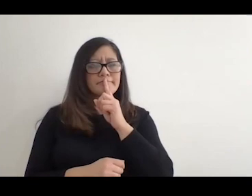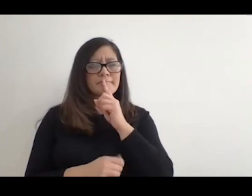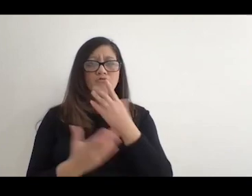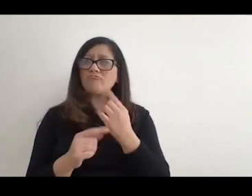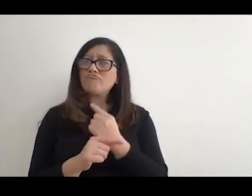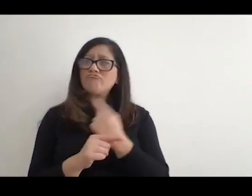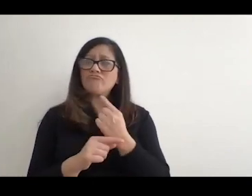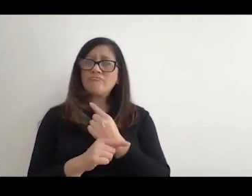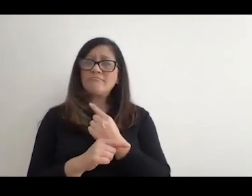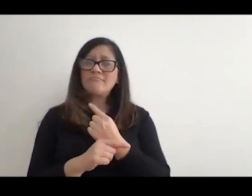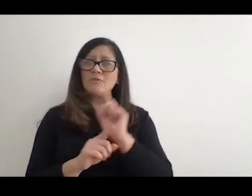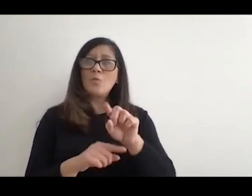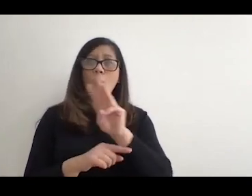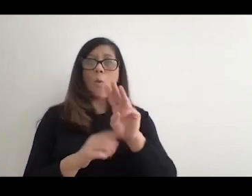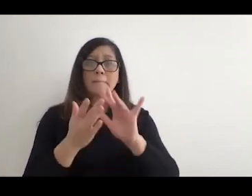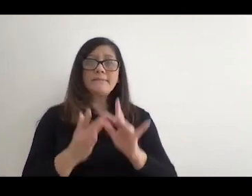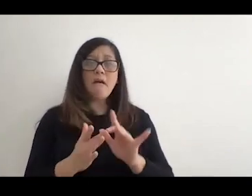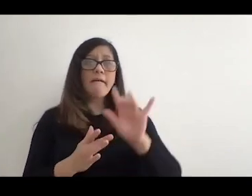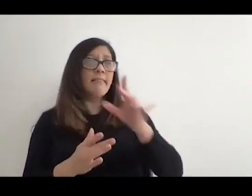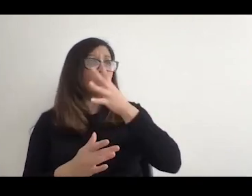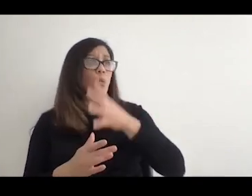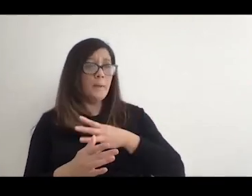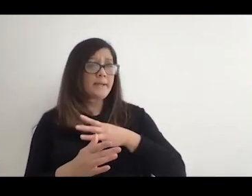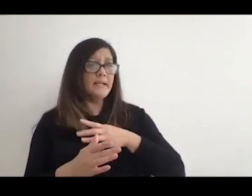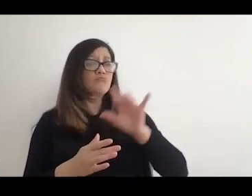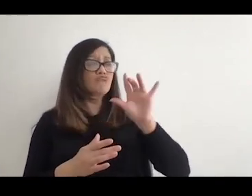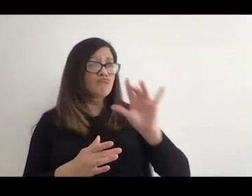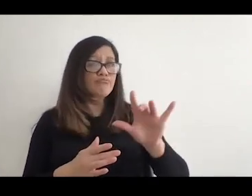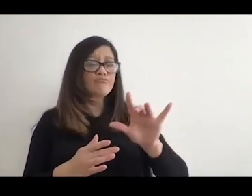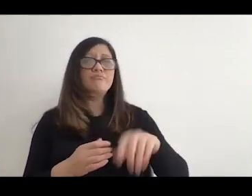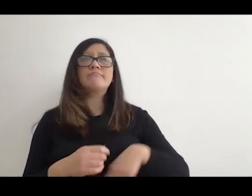when you click on women. You can click on women curvy